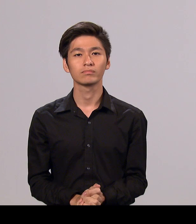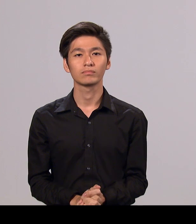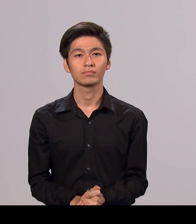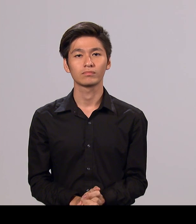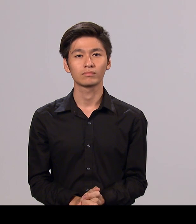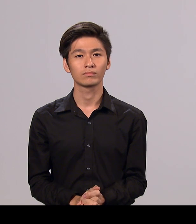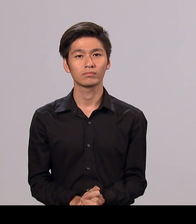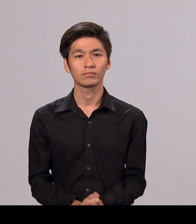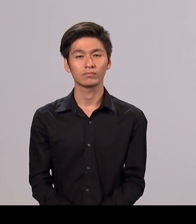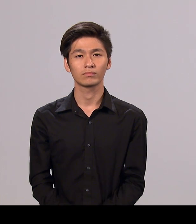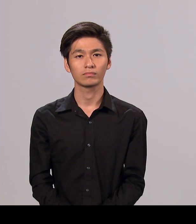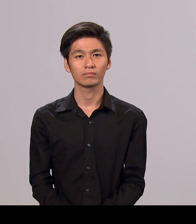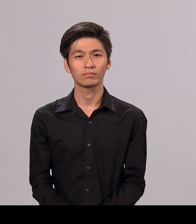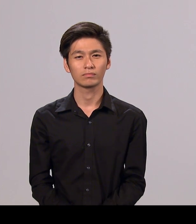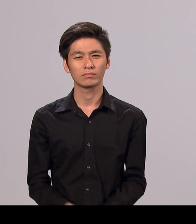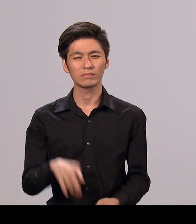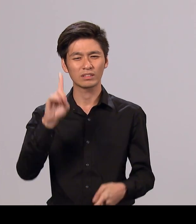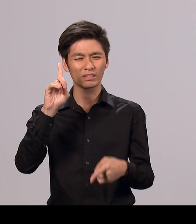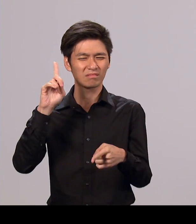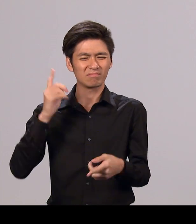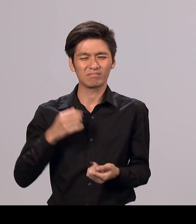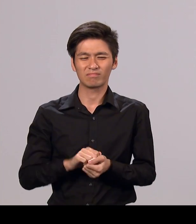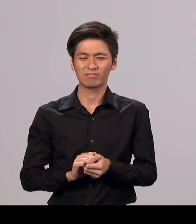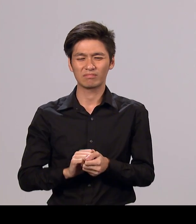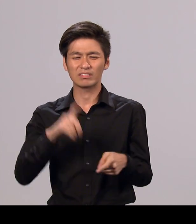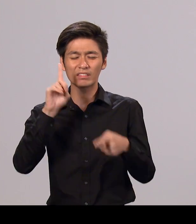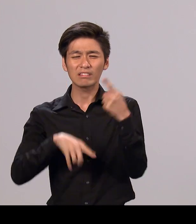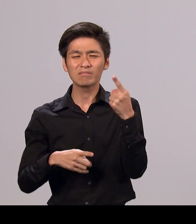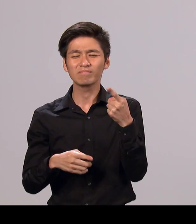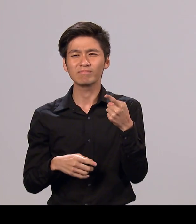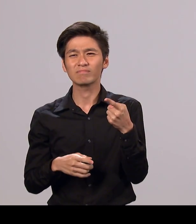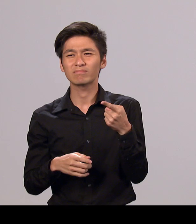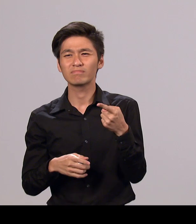We cannot afford to have international relations work on the basis that might is right.